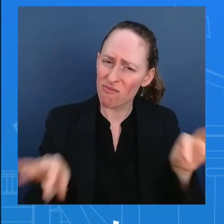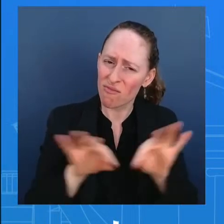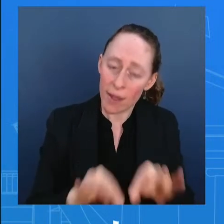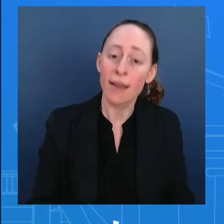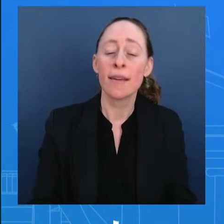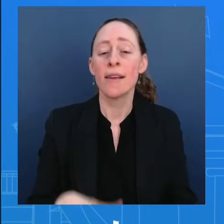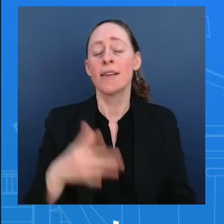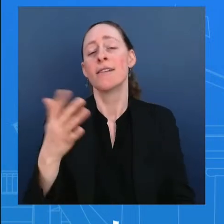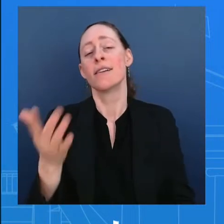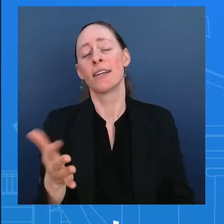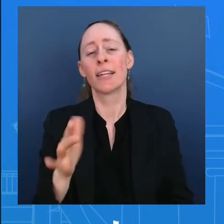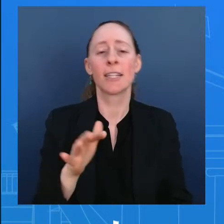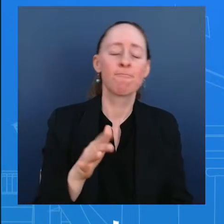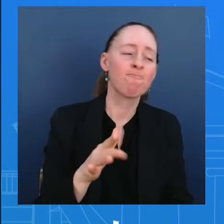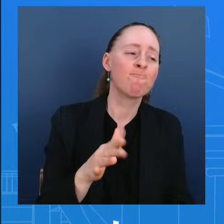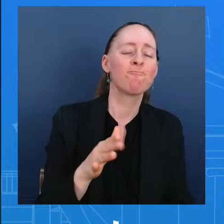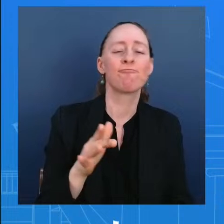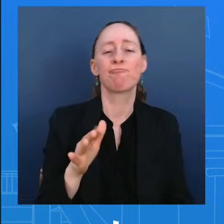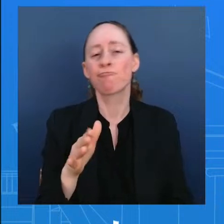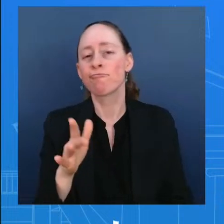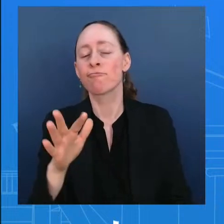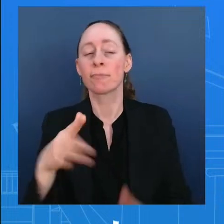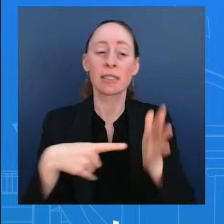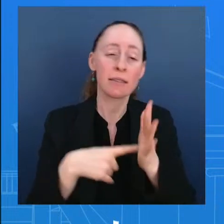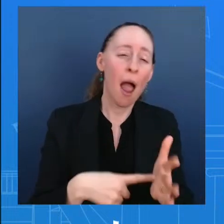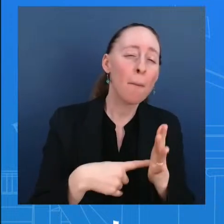the monuments and those decisions that he’s made